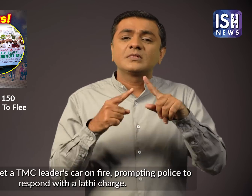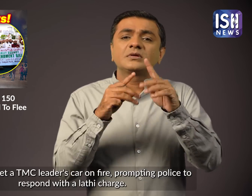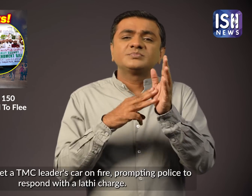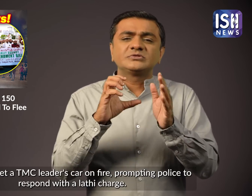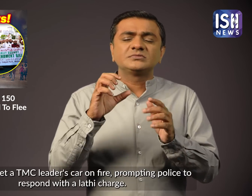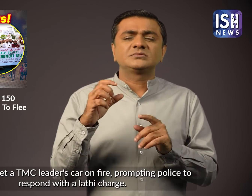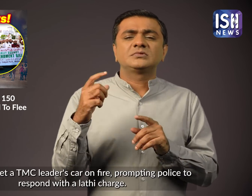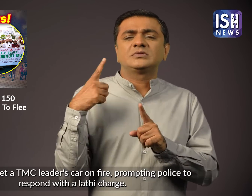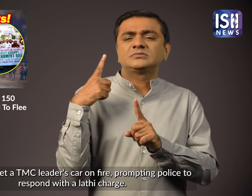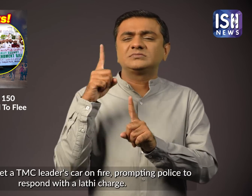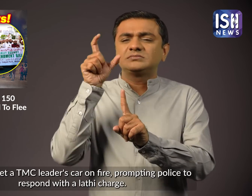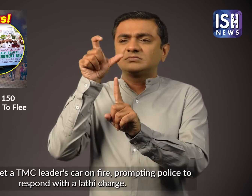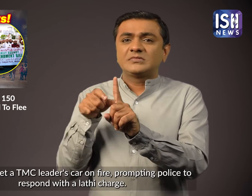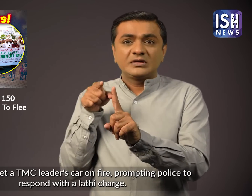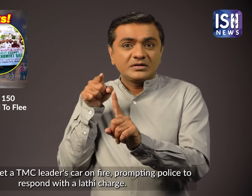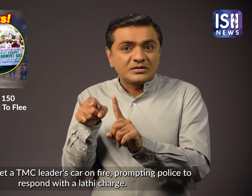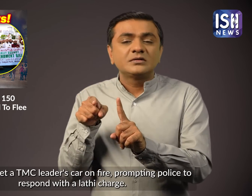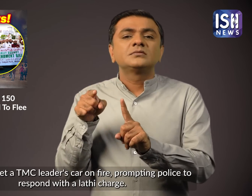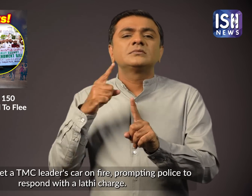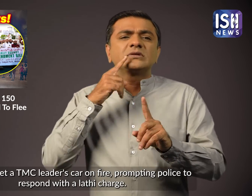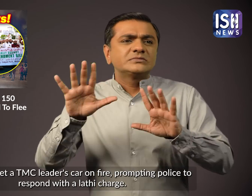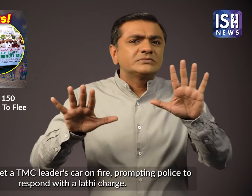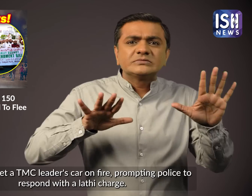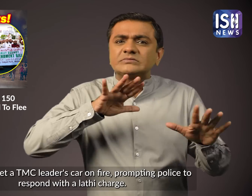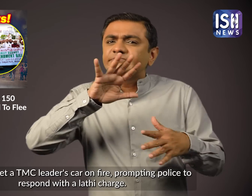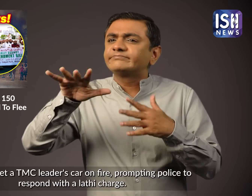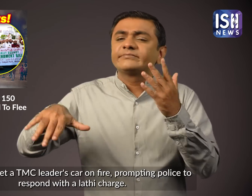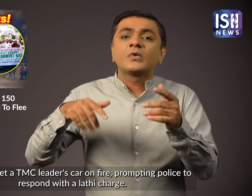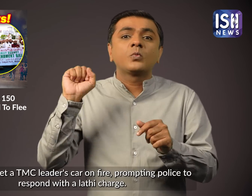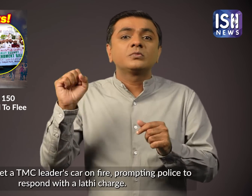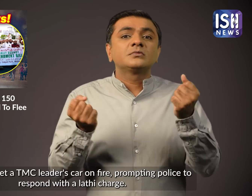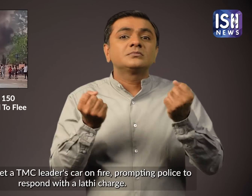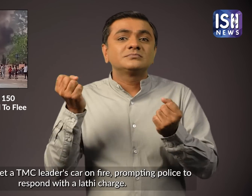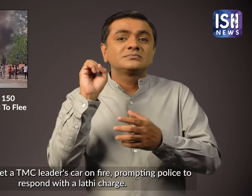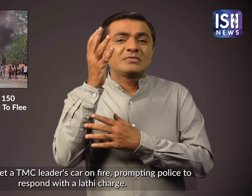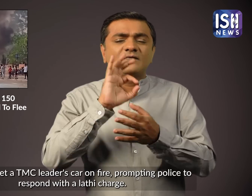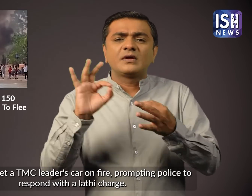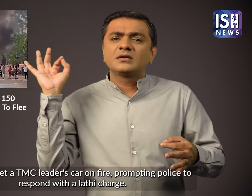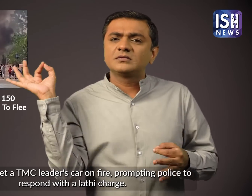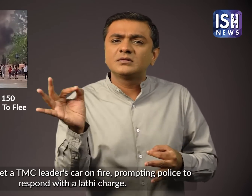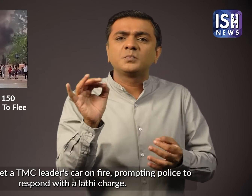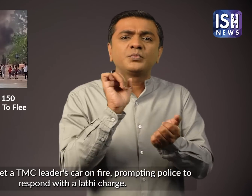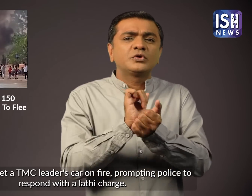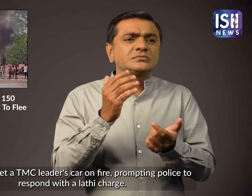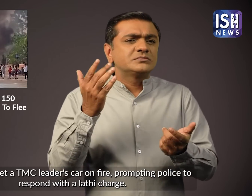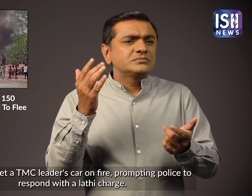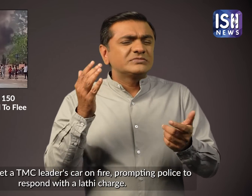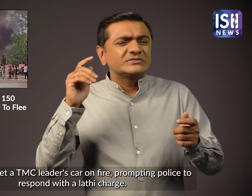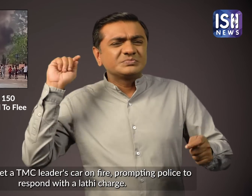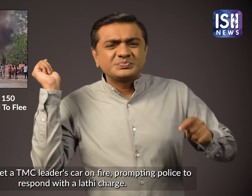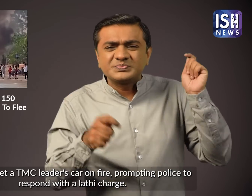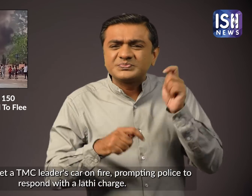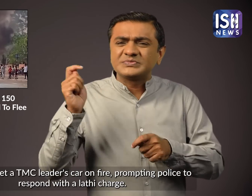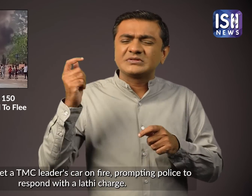Protesters set a TMC leader's car on fire, prompting police to respond with a lathi charge.